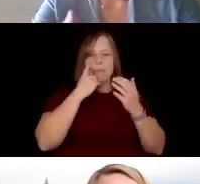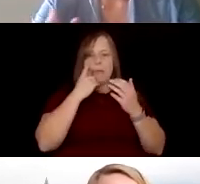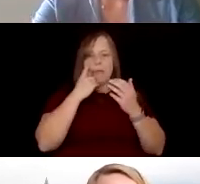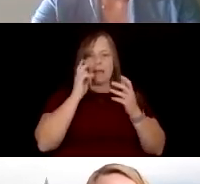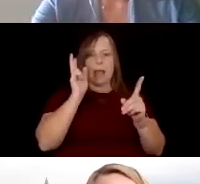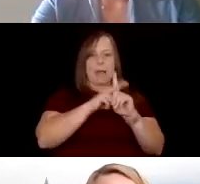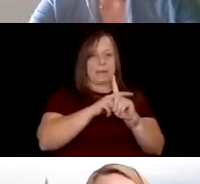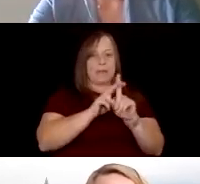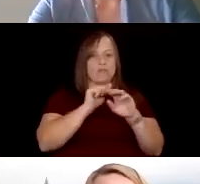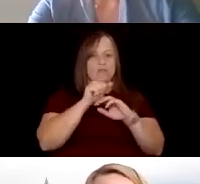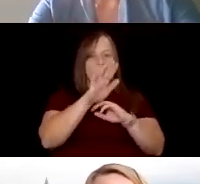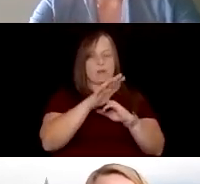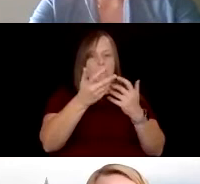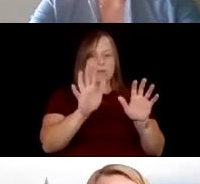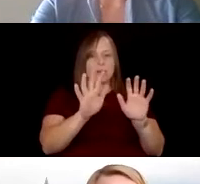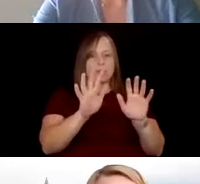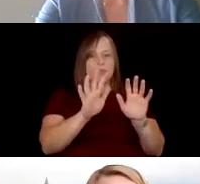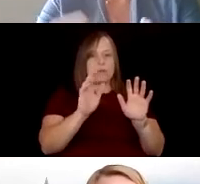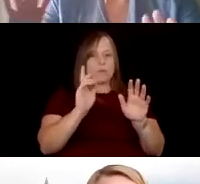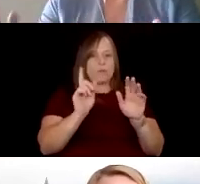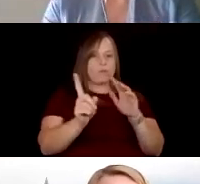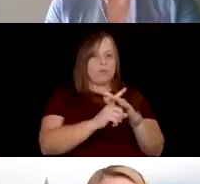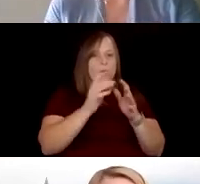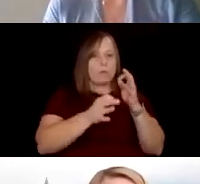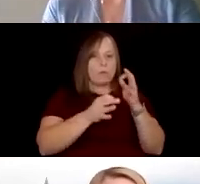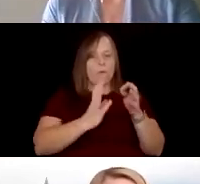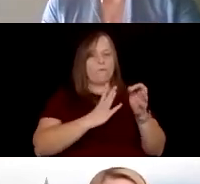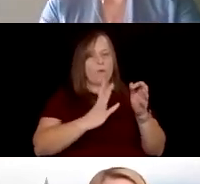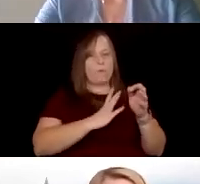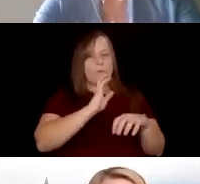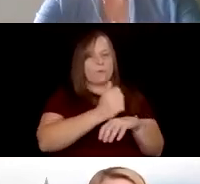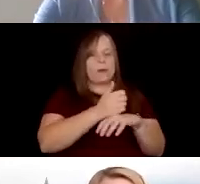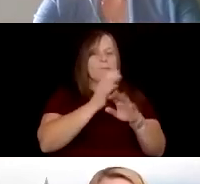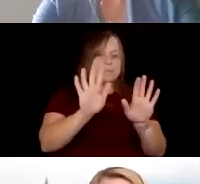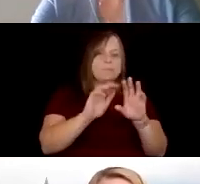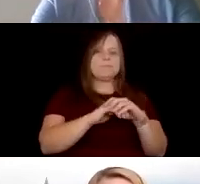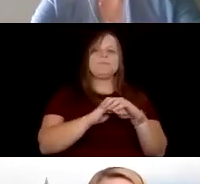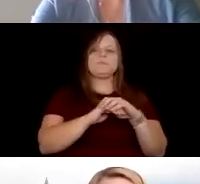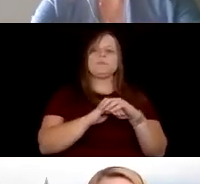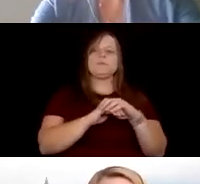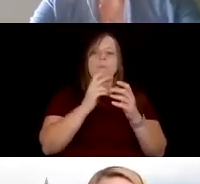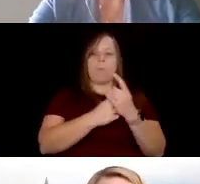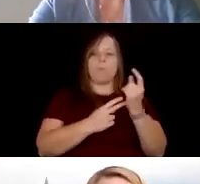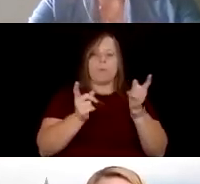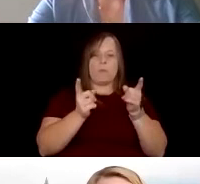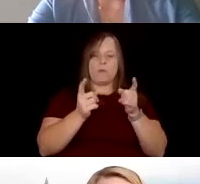that I send in, or am I gonna have to appear in court or in some kind of formal setting? So there's both. There are two types of reviews.